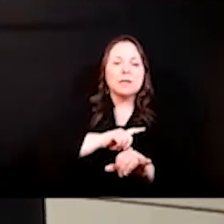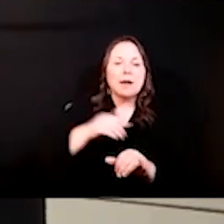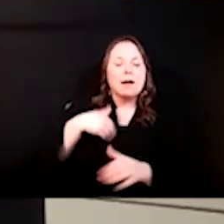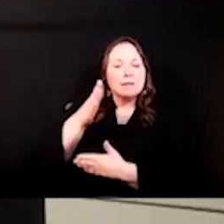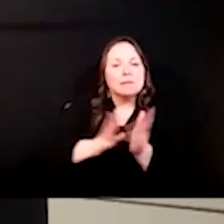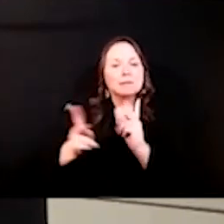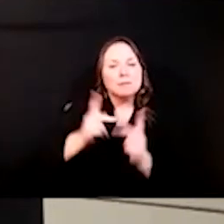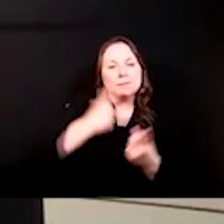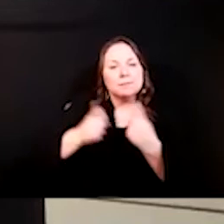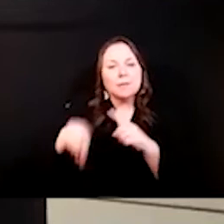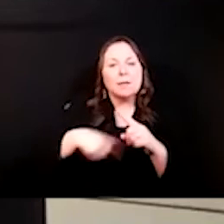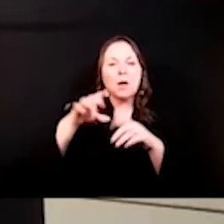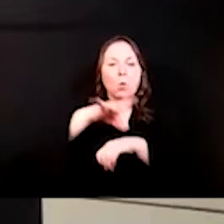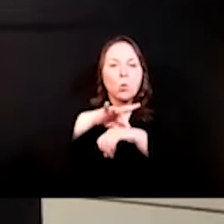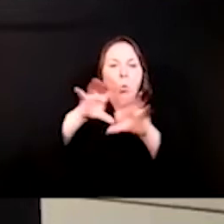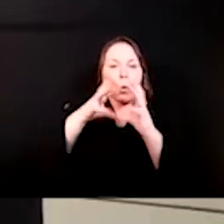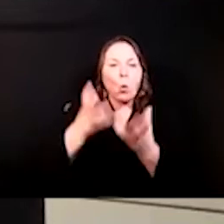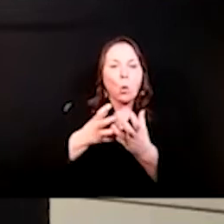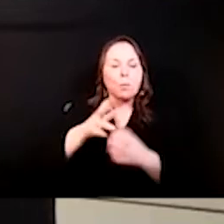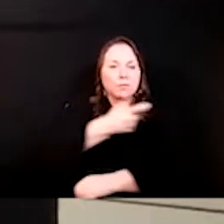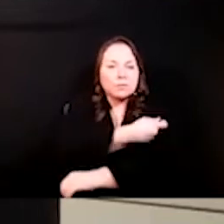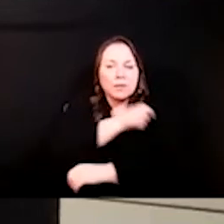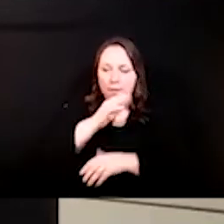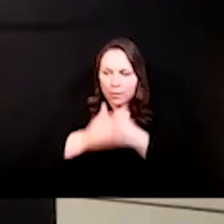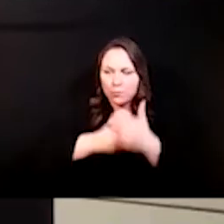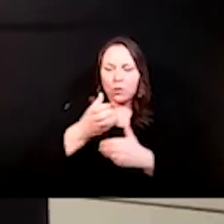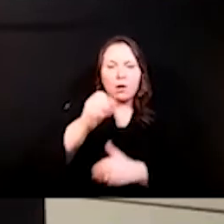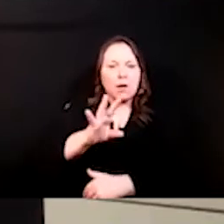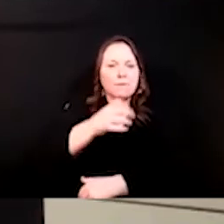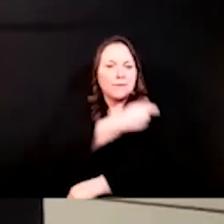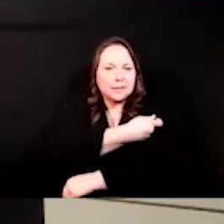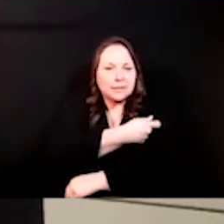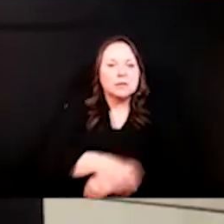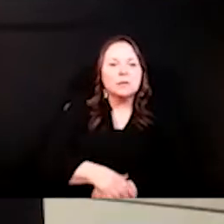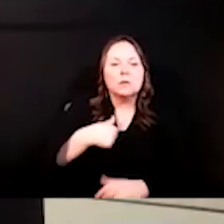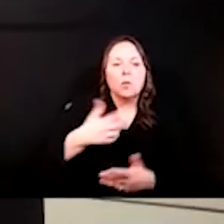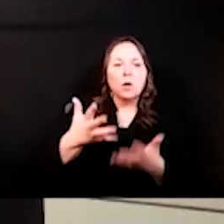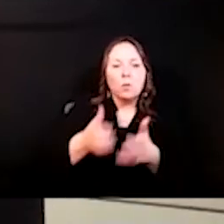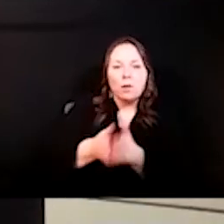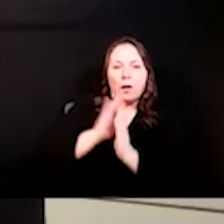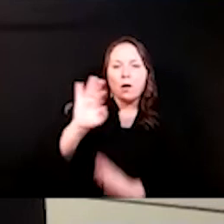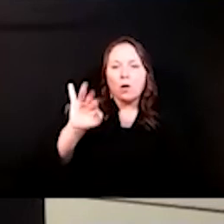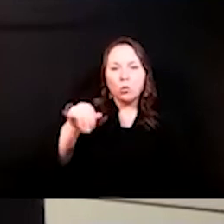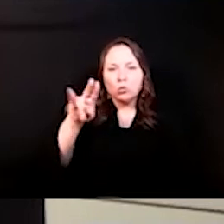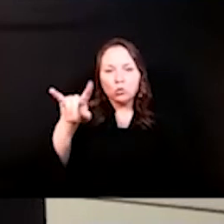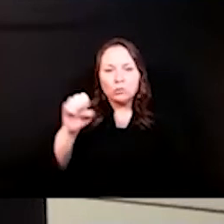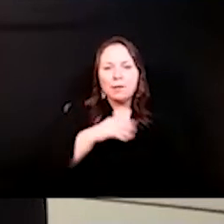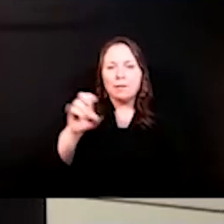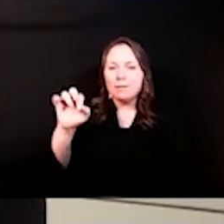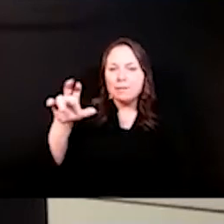QUESTIONS ABOUT GLOBAL VACCINATION, THE PROCESS OF GETTING VACCINATED. SO I WANT TO BRING JULIE AND ERIN BACK